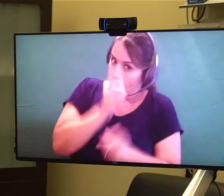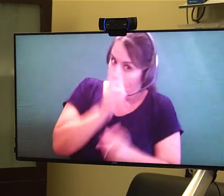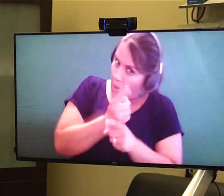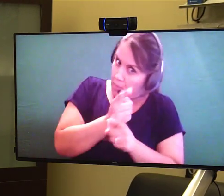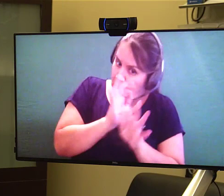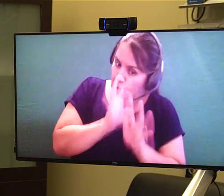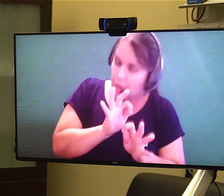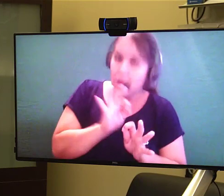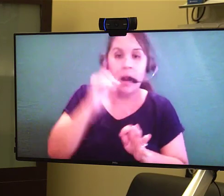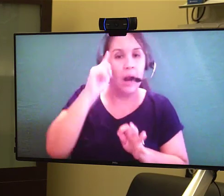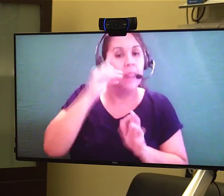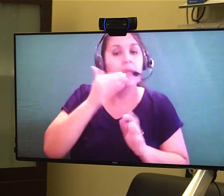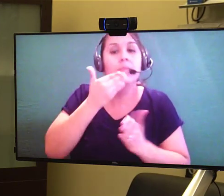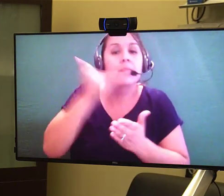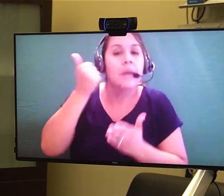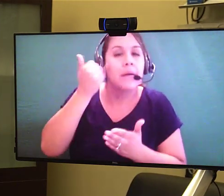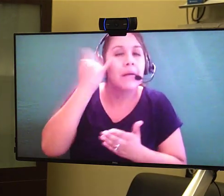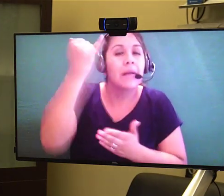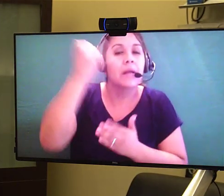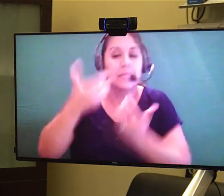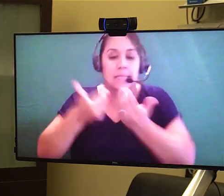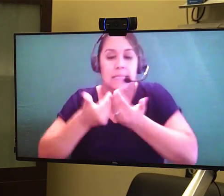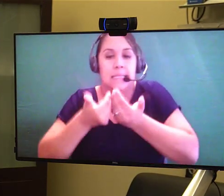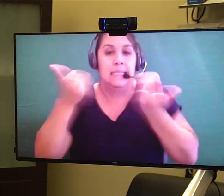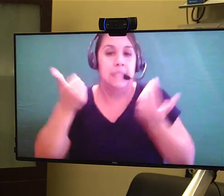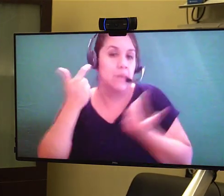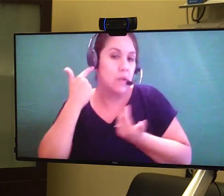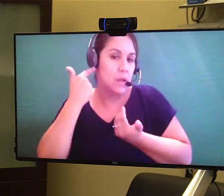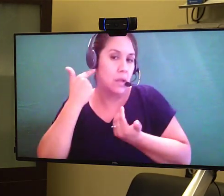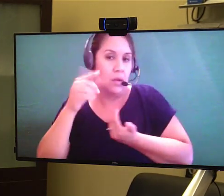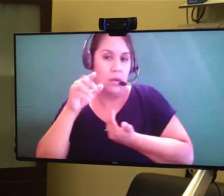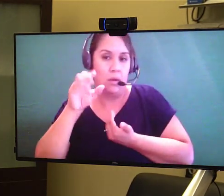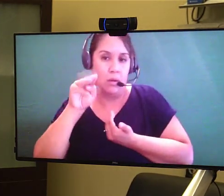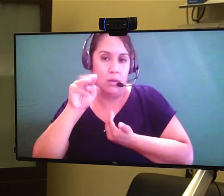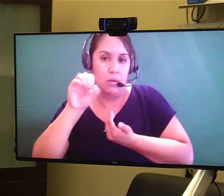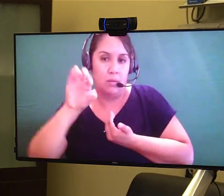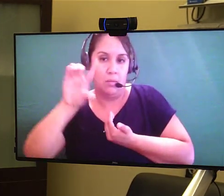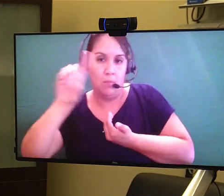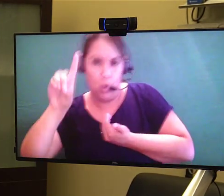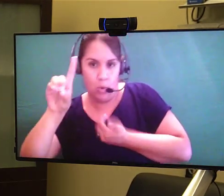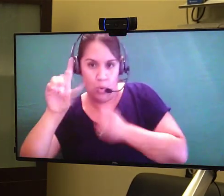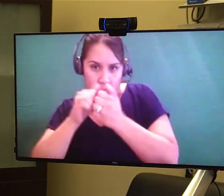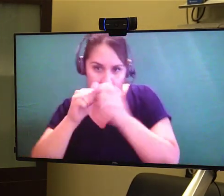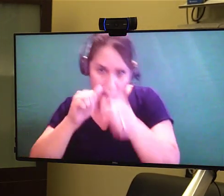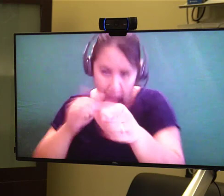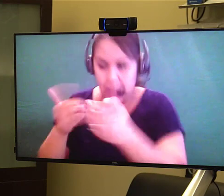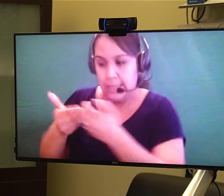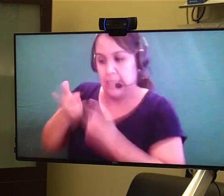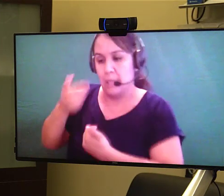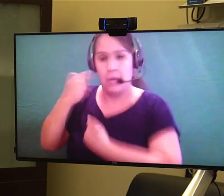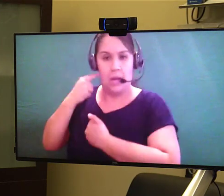The webcam with the integrated microphone on top of my monitor lets the interpreter see my patient and hear me talking at the same time